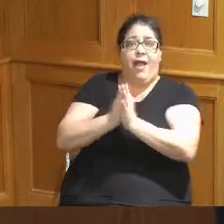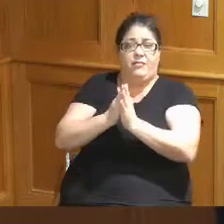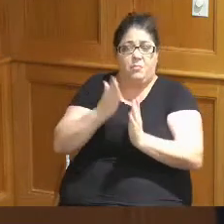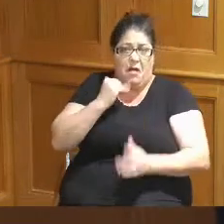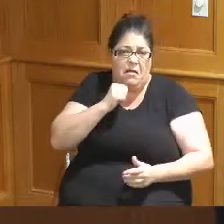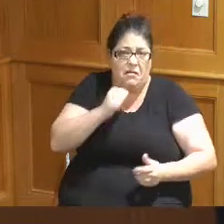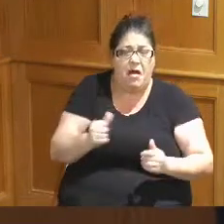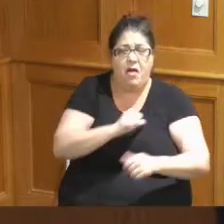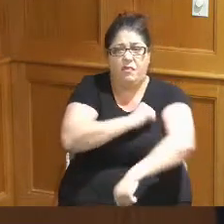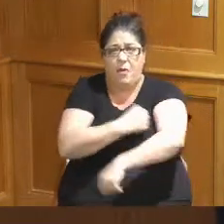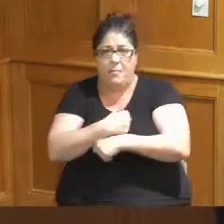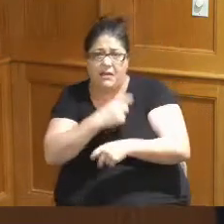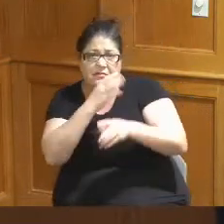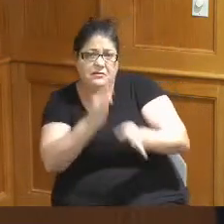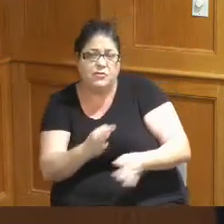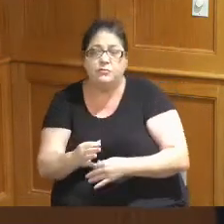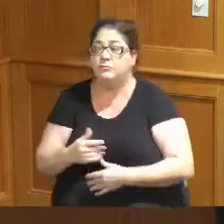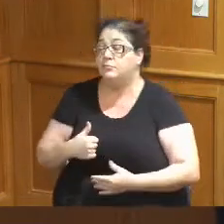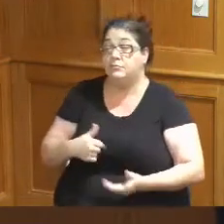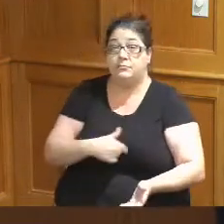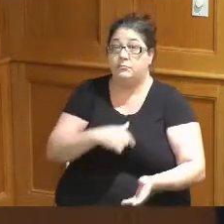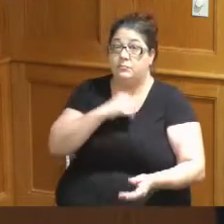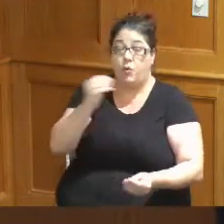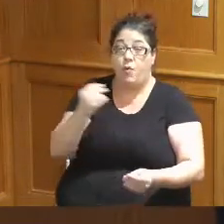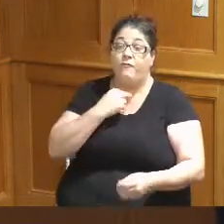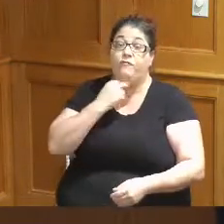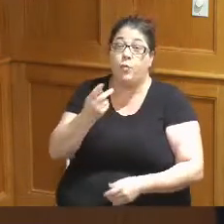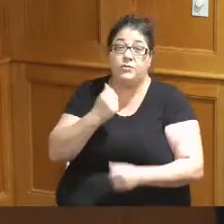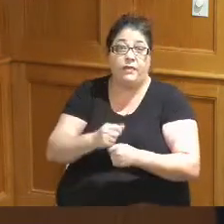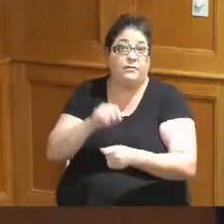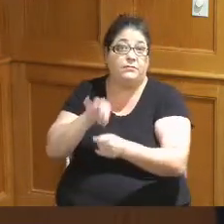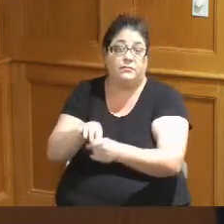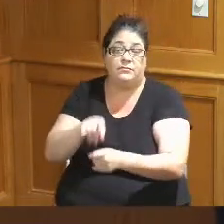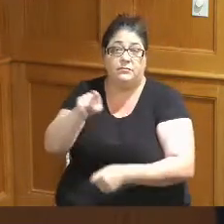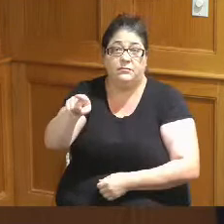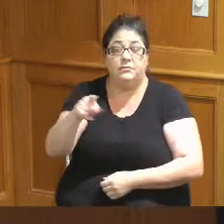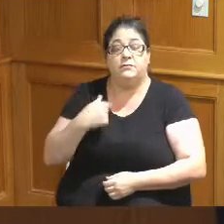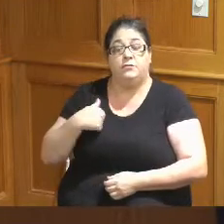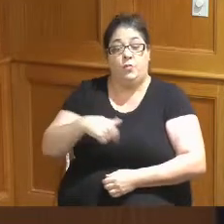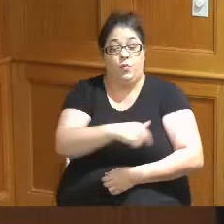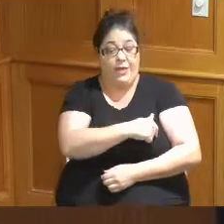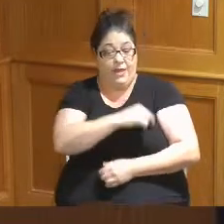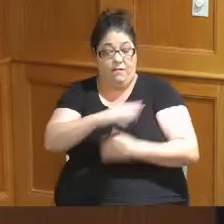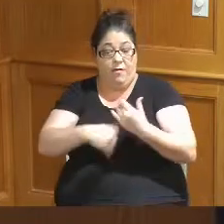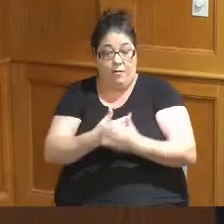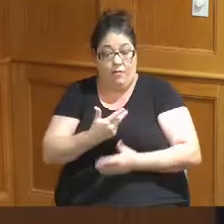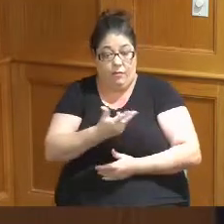to stand up and be a voice and we have through a resolution that all three of us have passed about